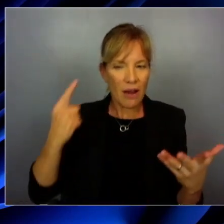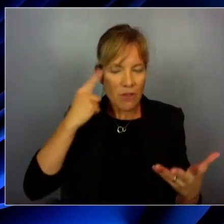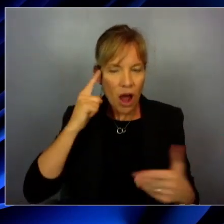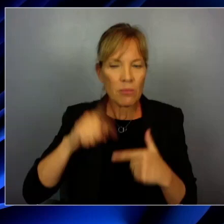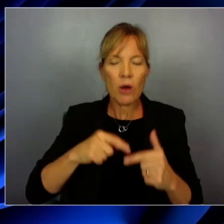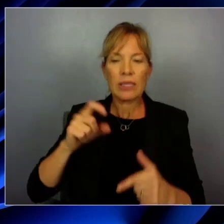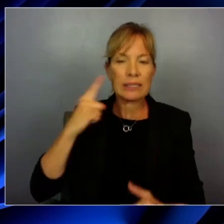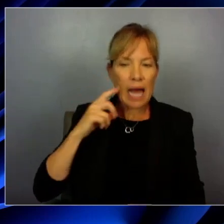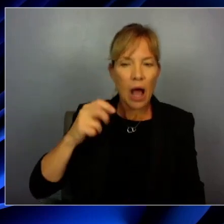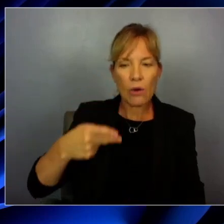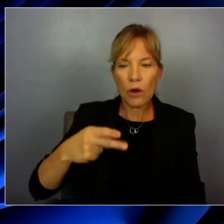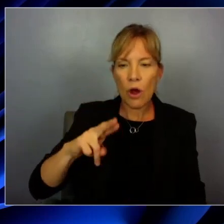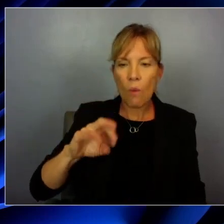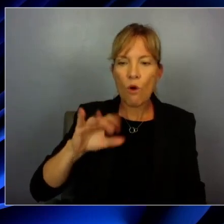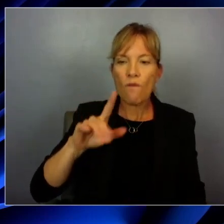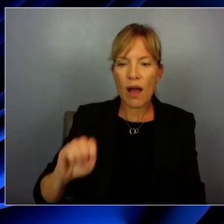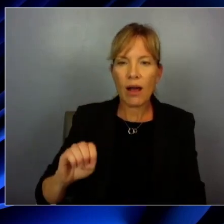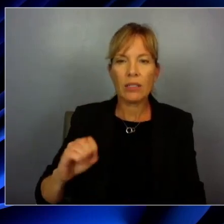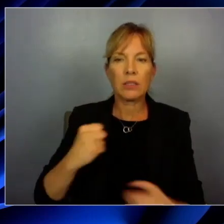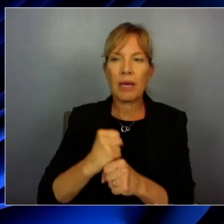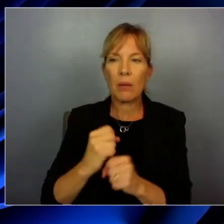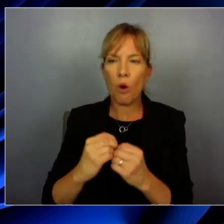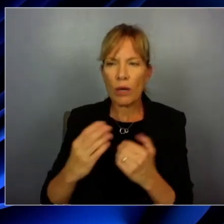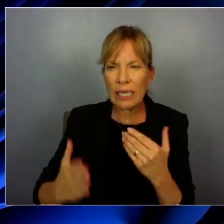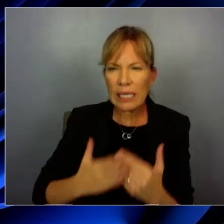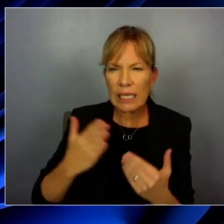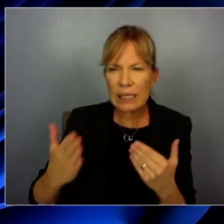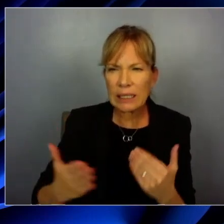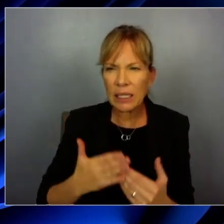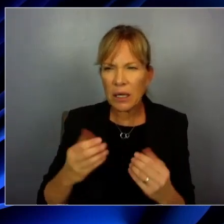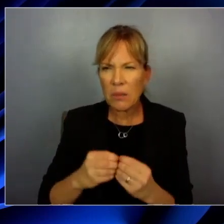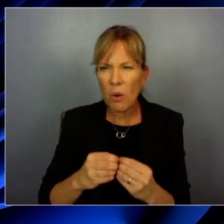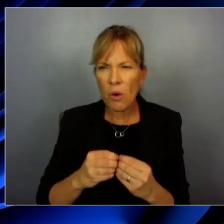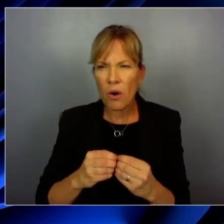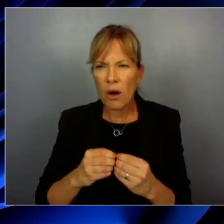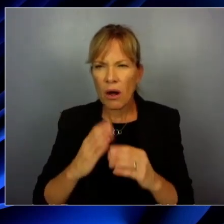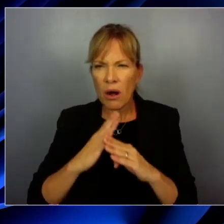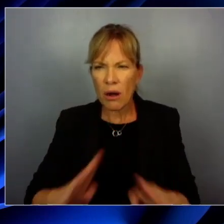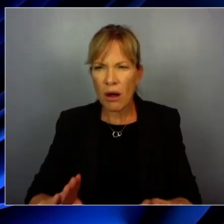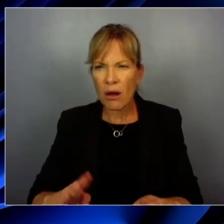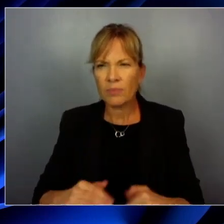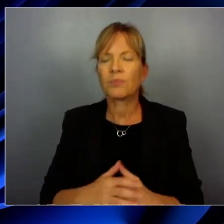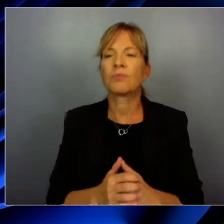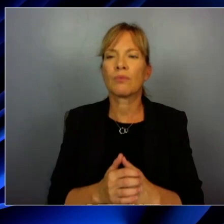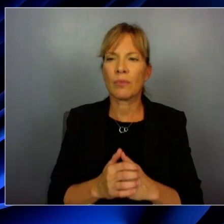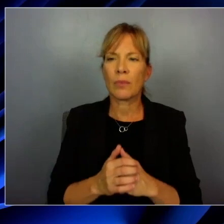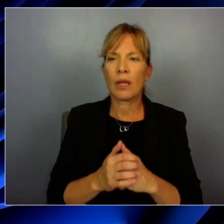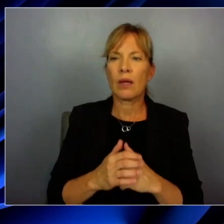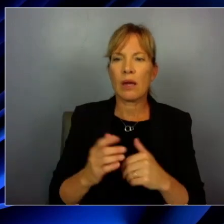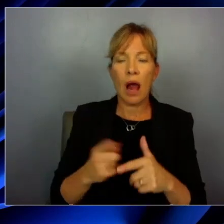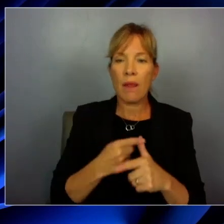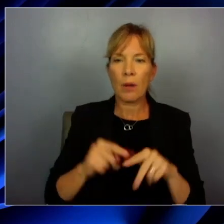profiles to make them much easier and calmer, and when we look at just a Windows 11 overall.